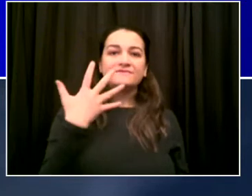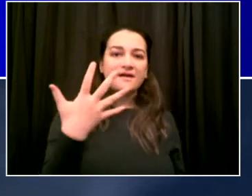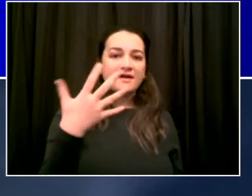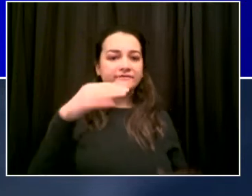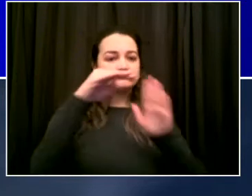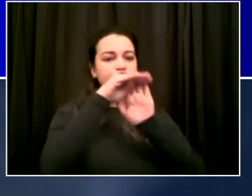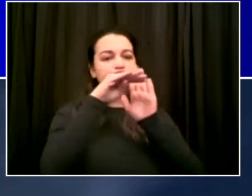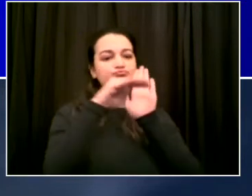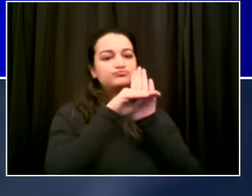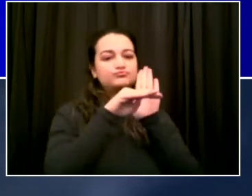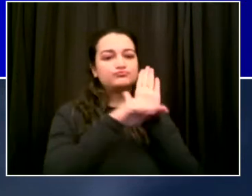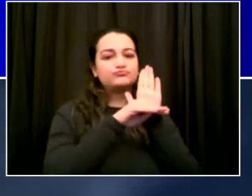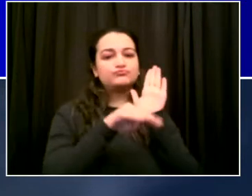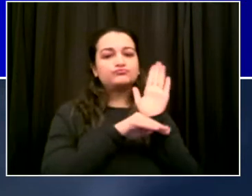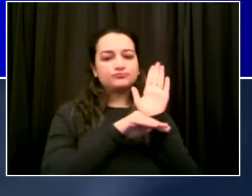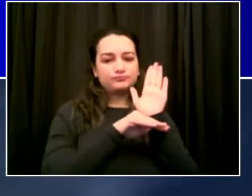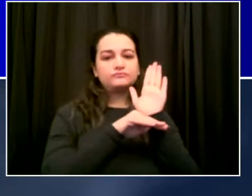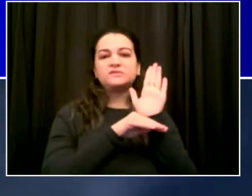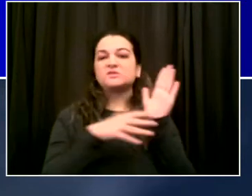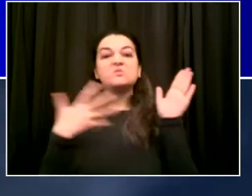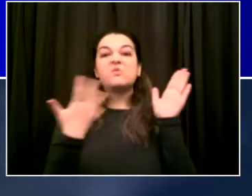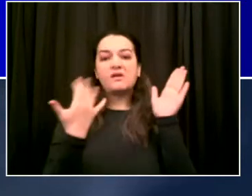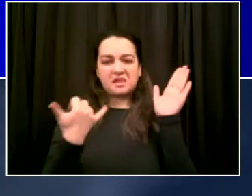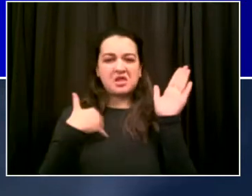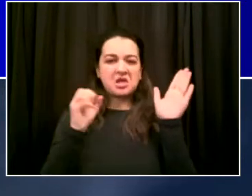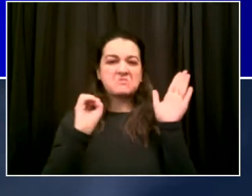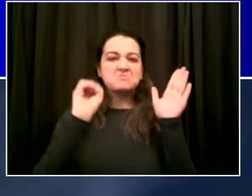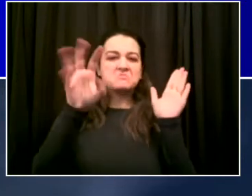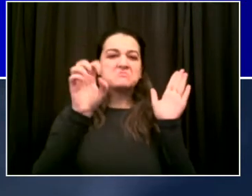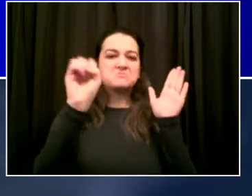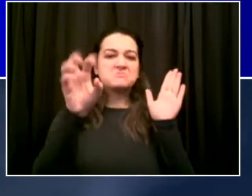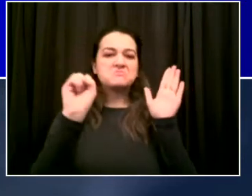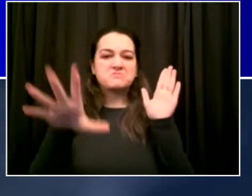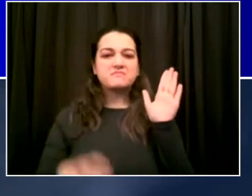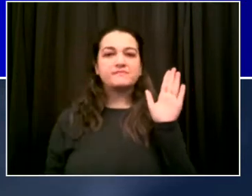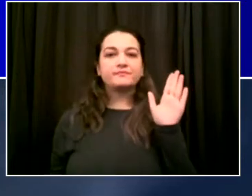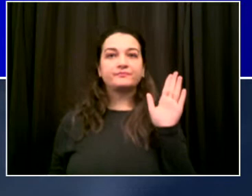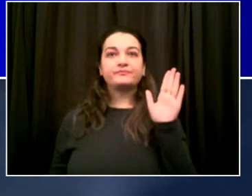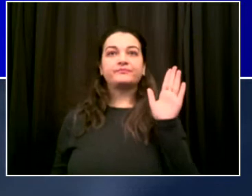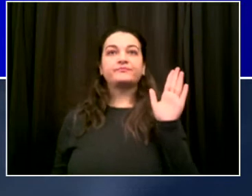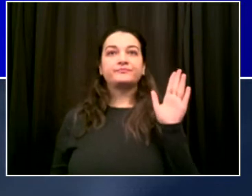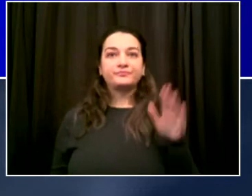APPROACH WE NEED. WE ARE PUTTING FORTH FIVE PRINCIPLES IT REALLY SHOULD